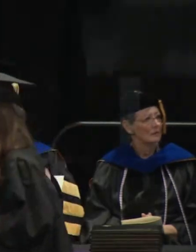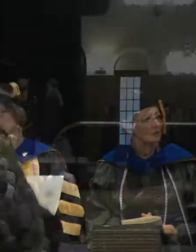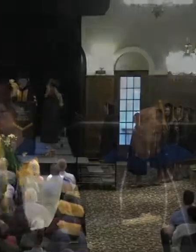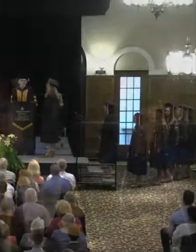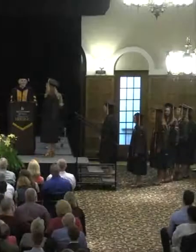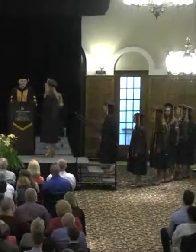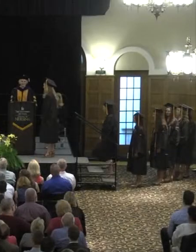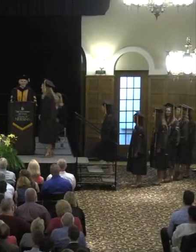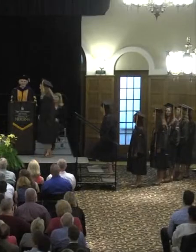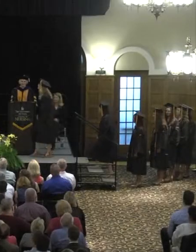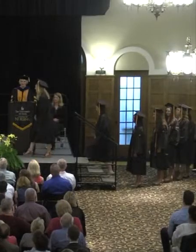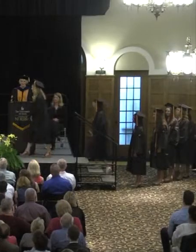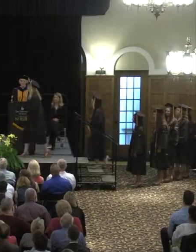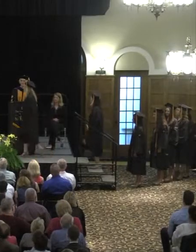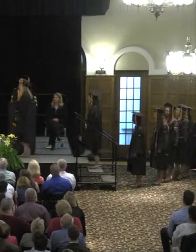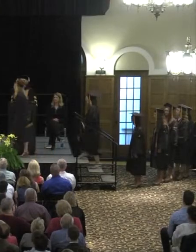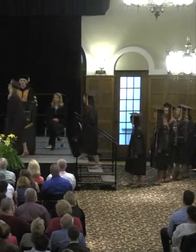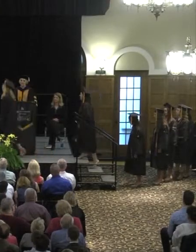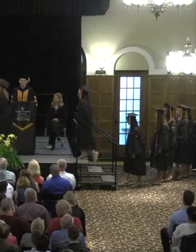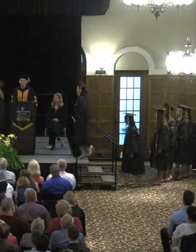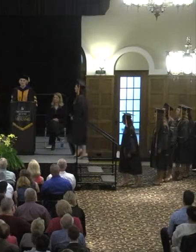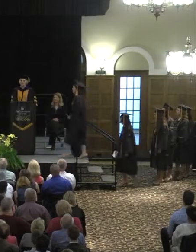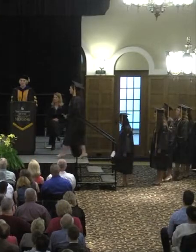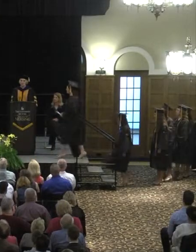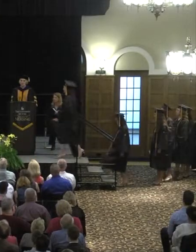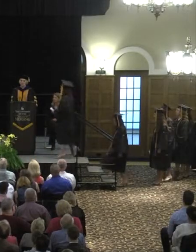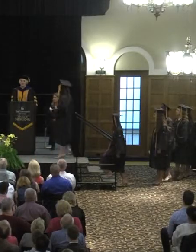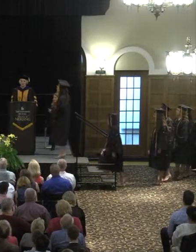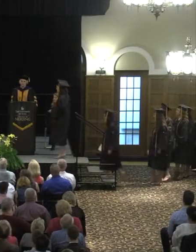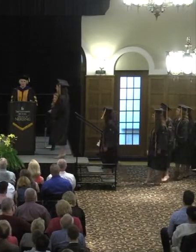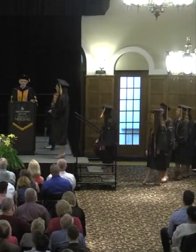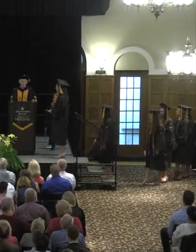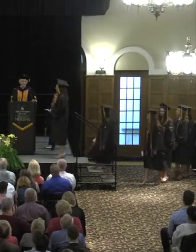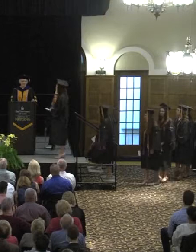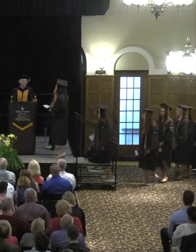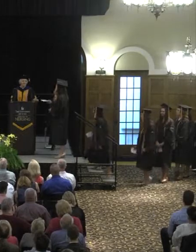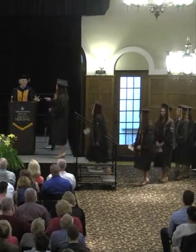Katherine Seaton, BSN, Bachelor of Science in Nursing.